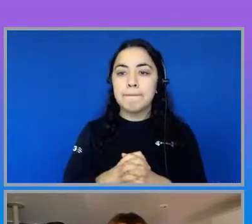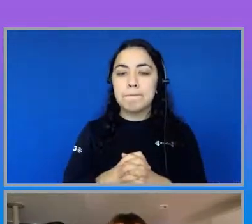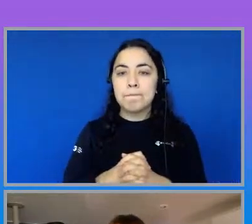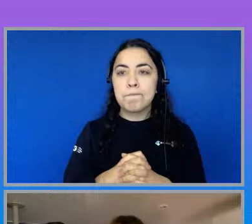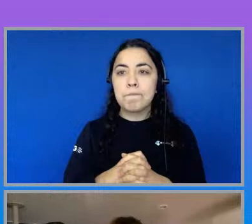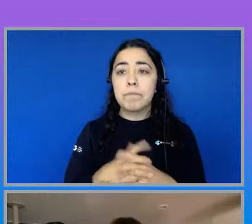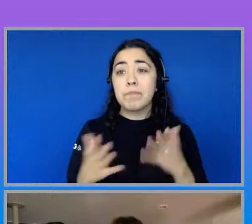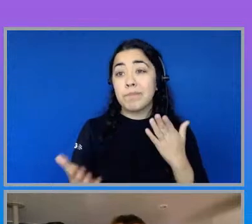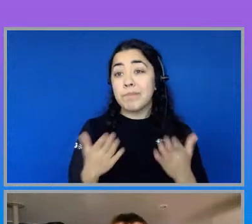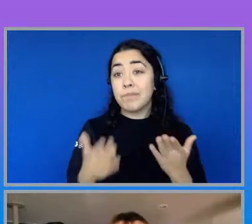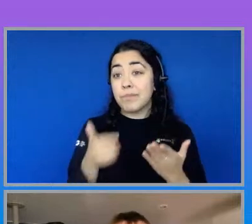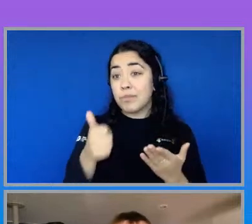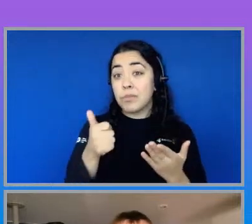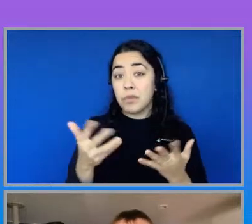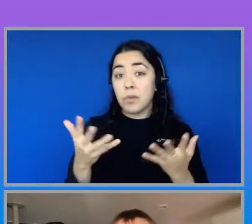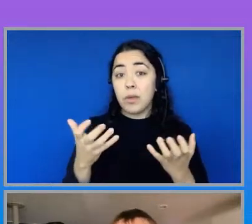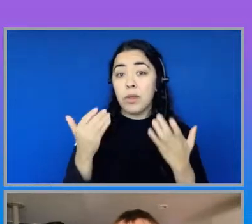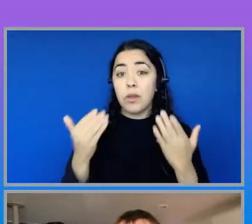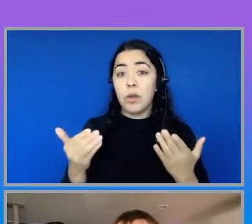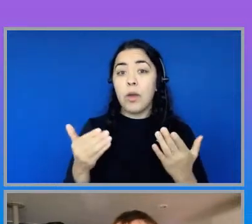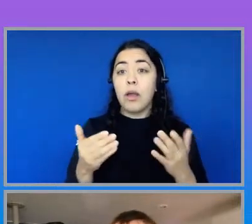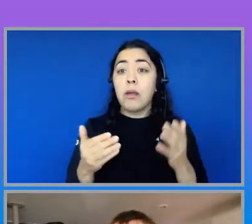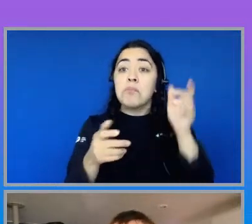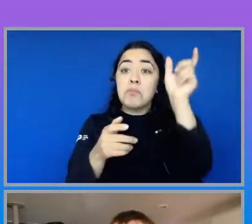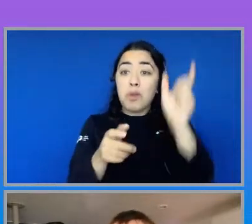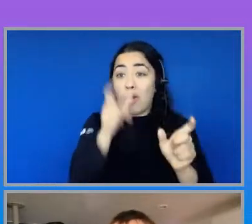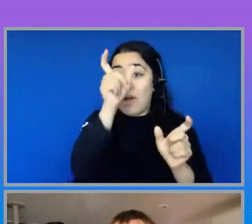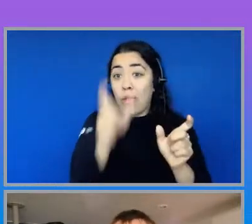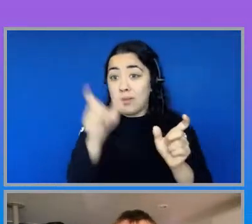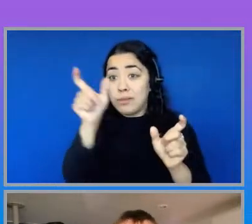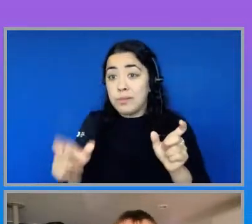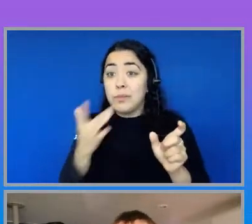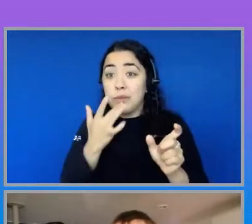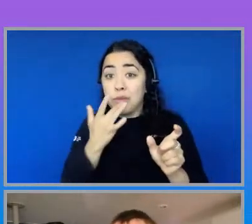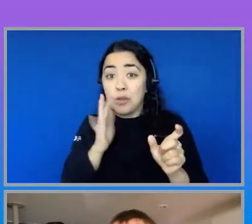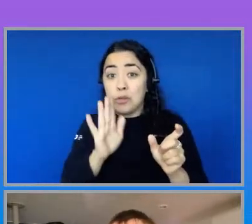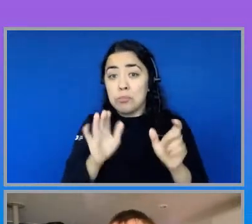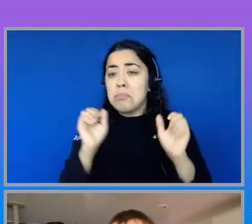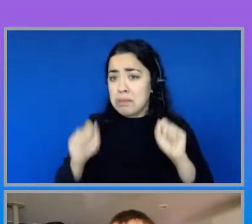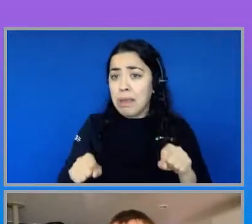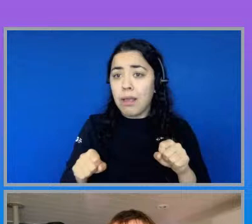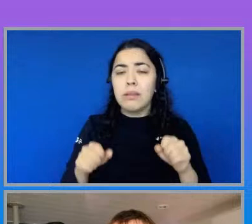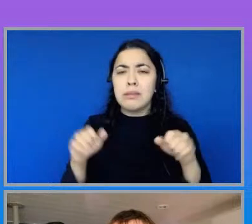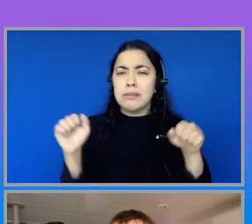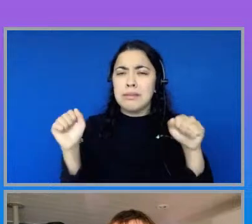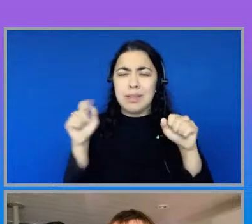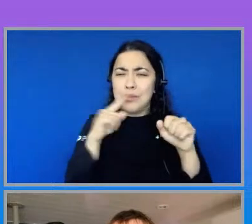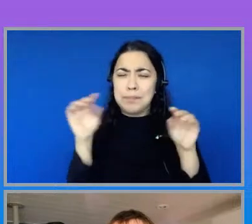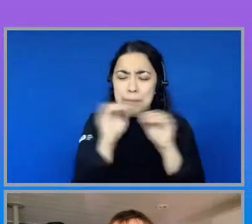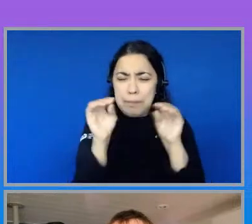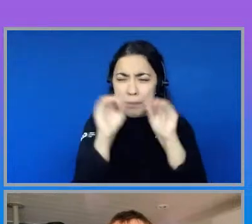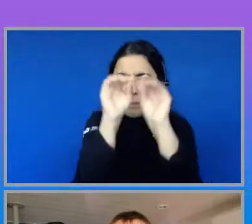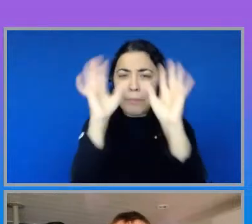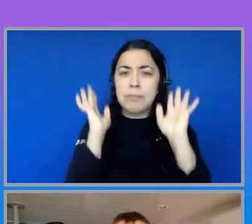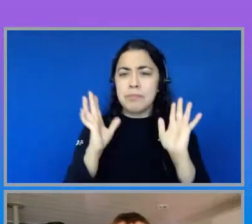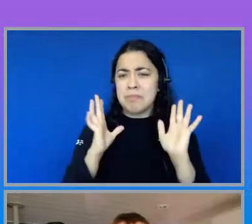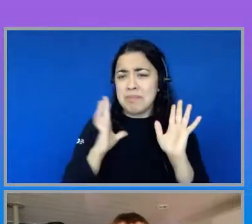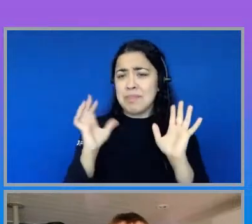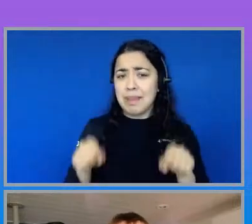might want to go down the columns again. You could have a